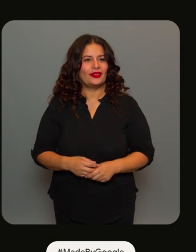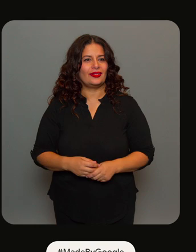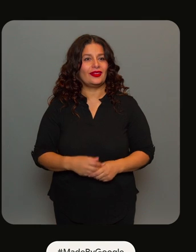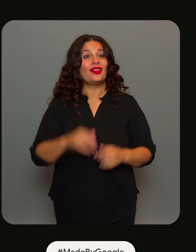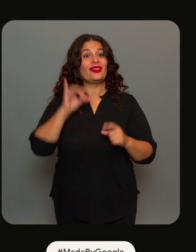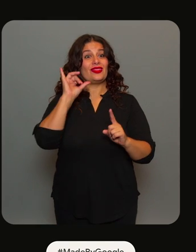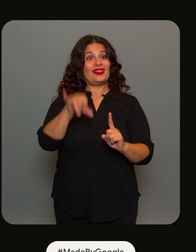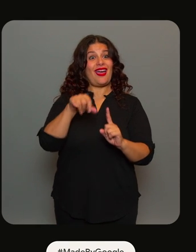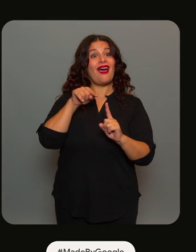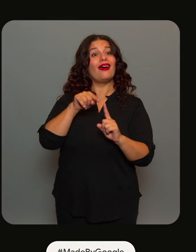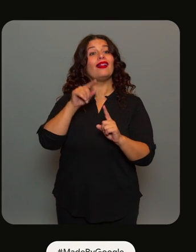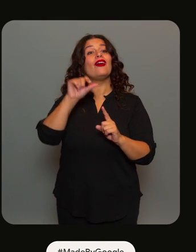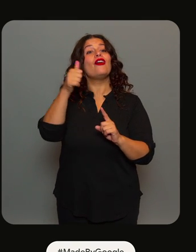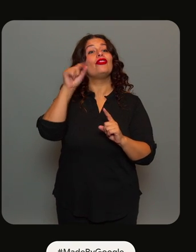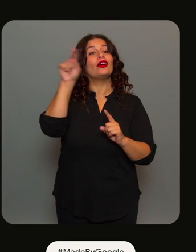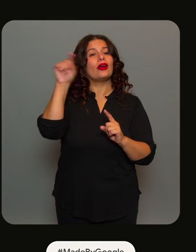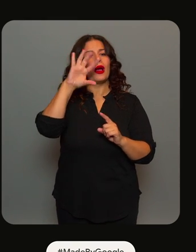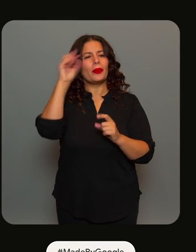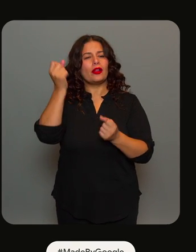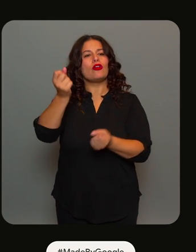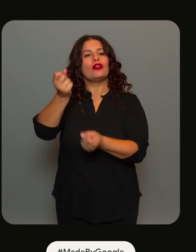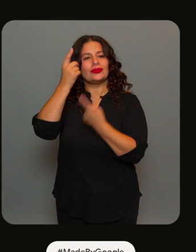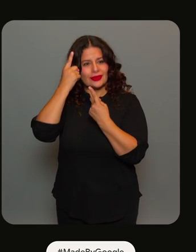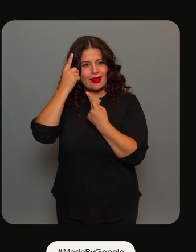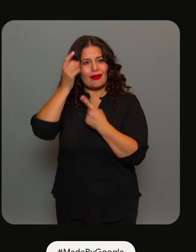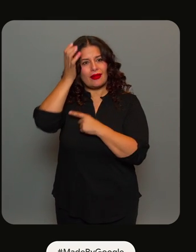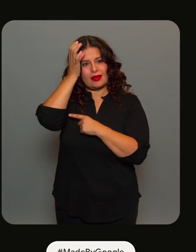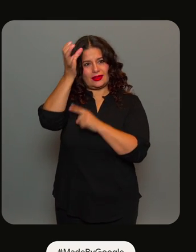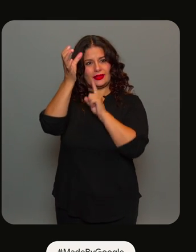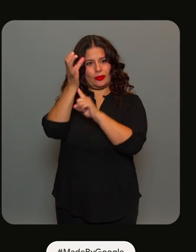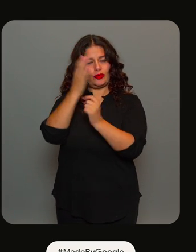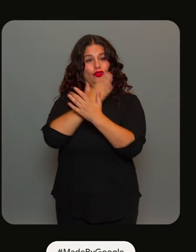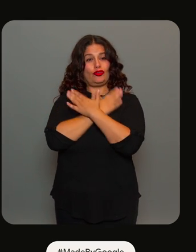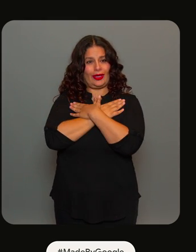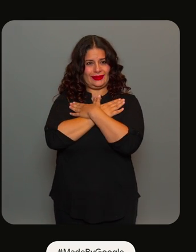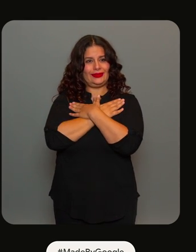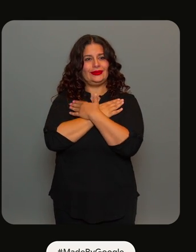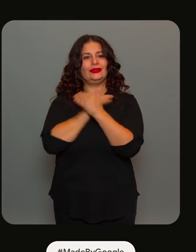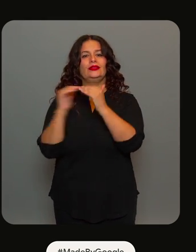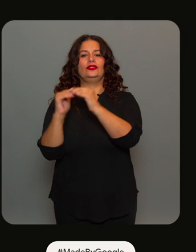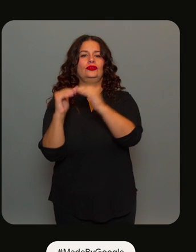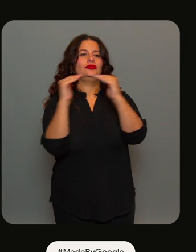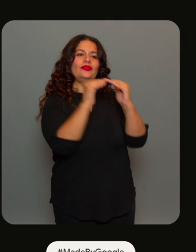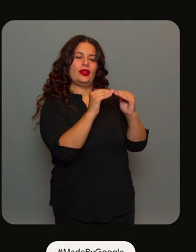come around to the idea that rest is just as important as activity.